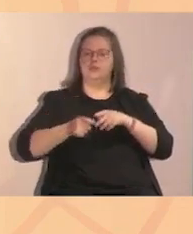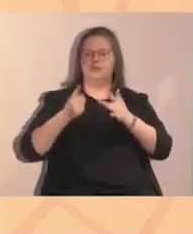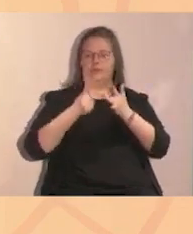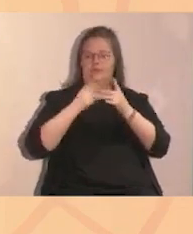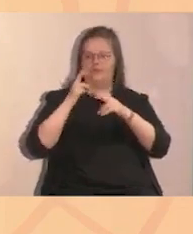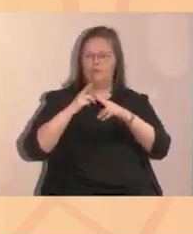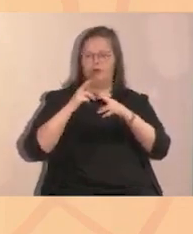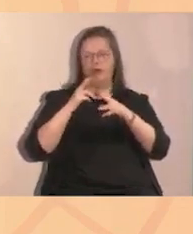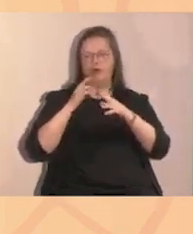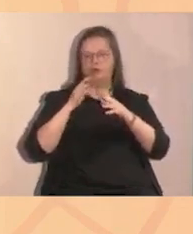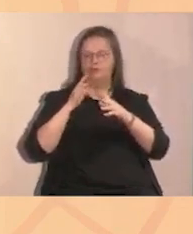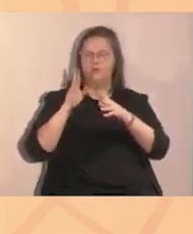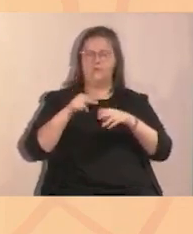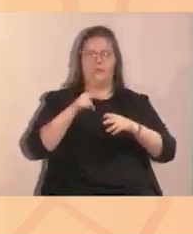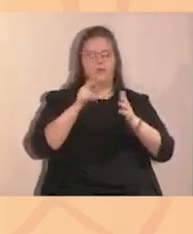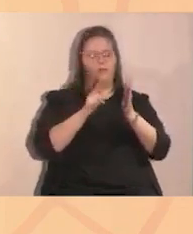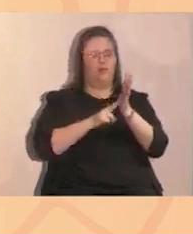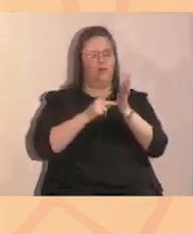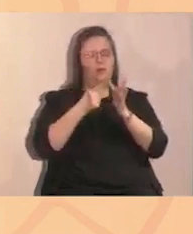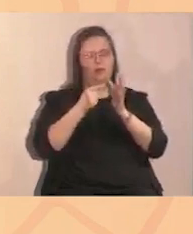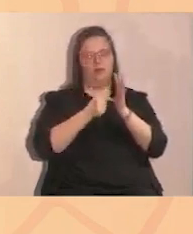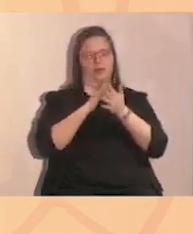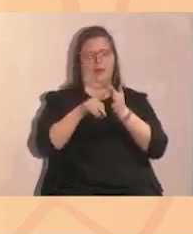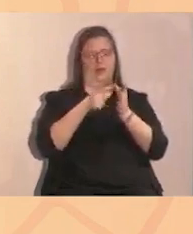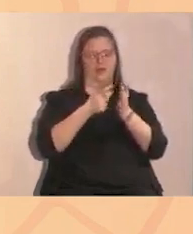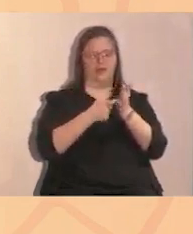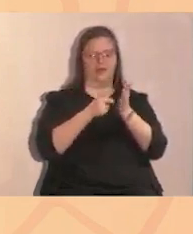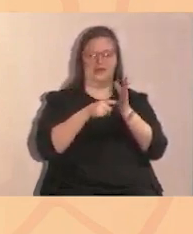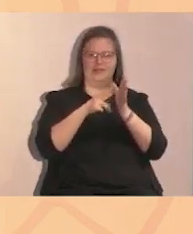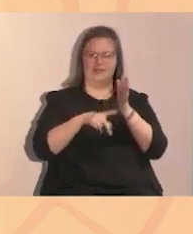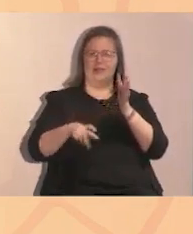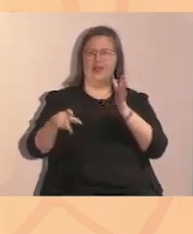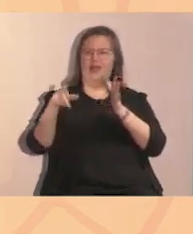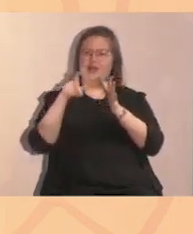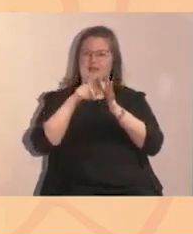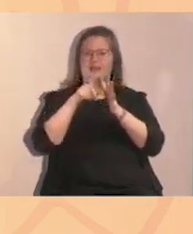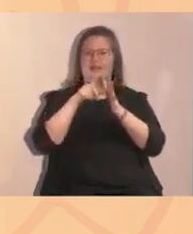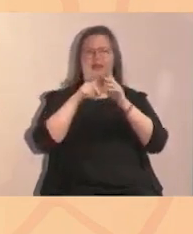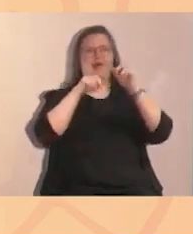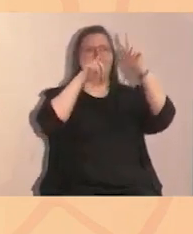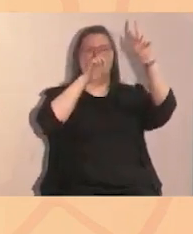came out from the Netherlands in 1952. My other homelands are on the other side of our planet.